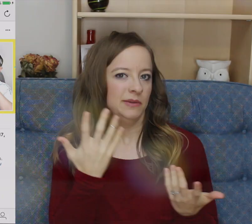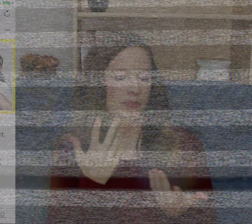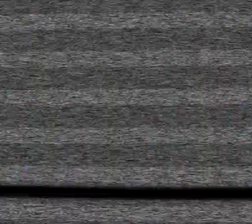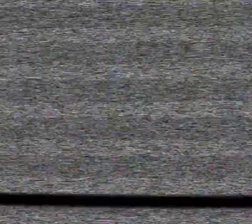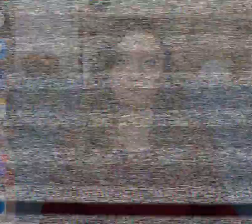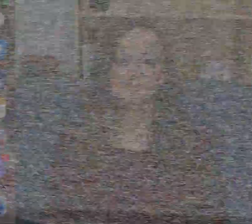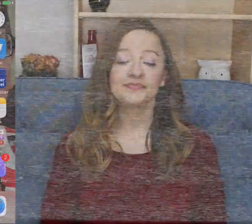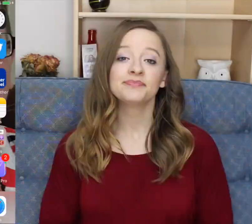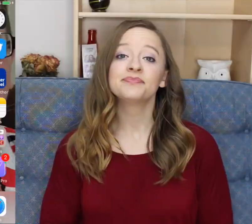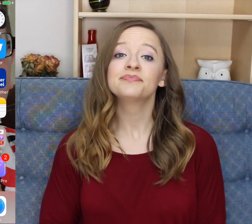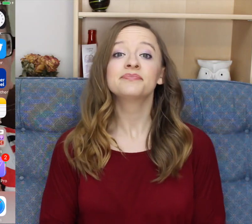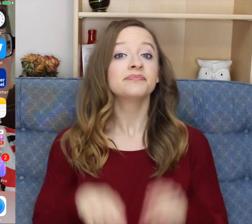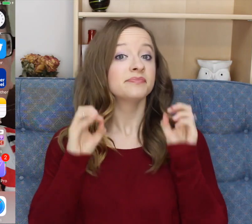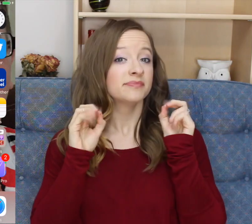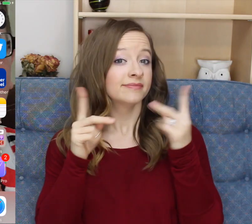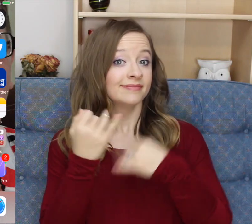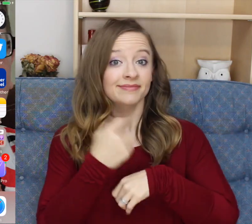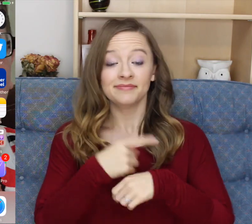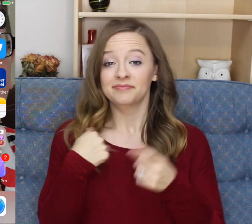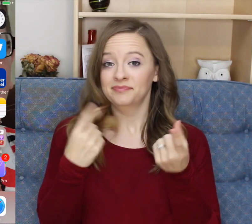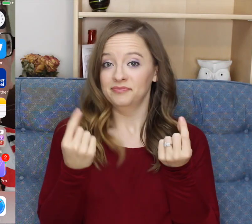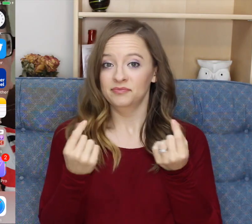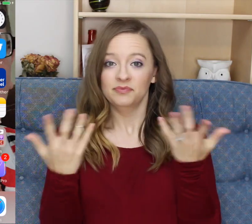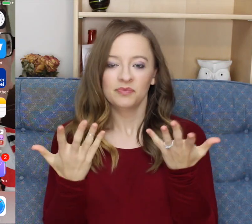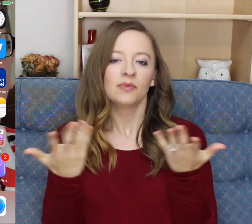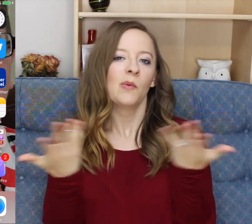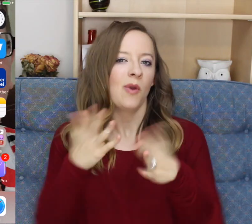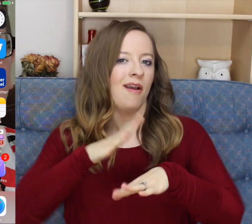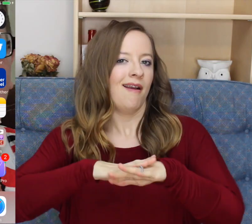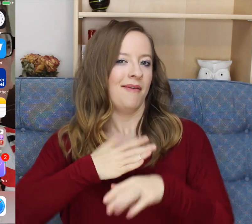Ok so today I'm going to do a "What's On my iPhone Tag."